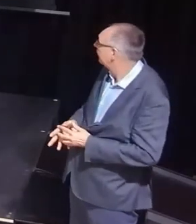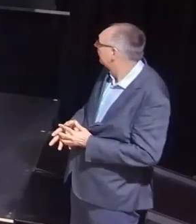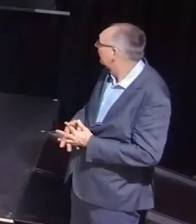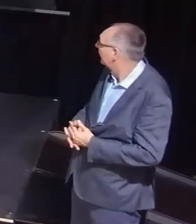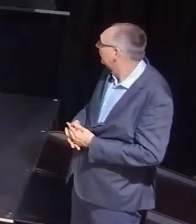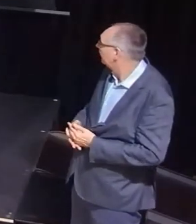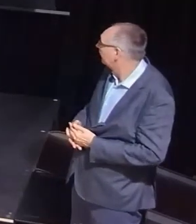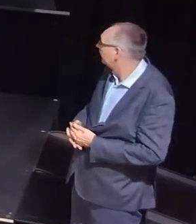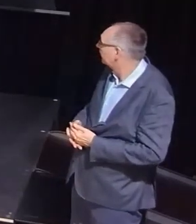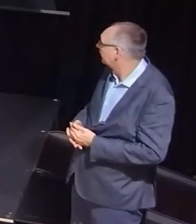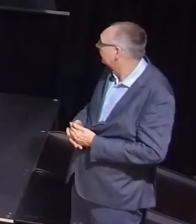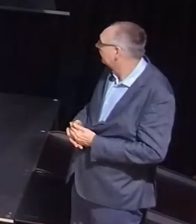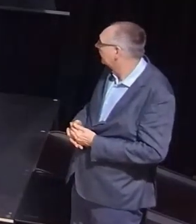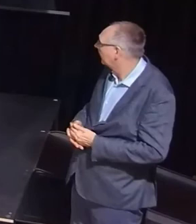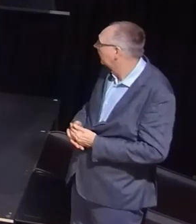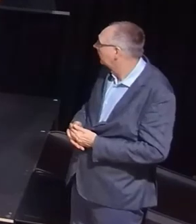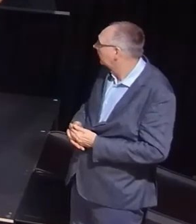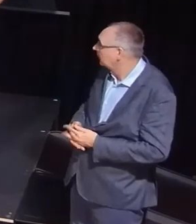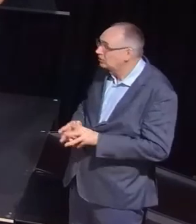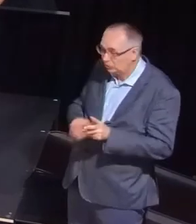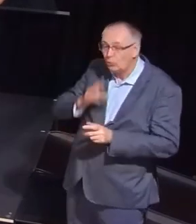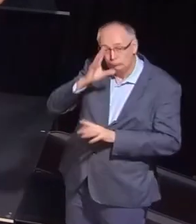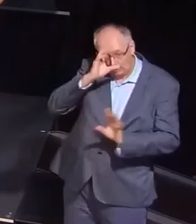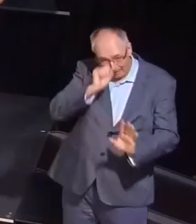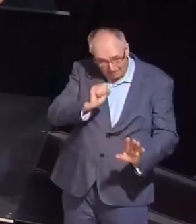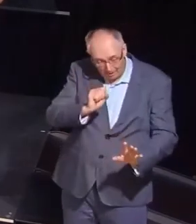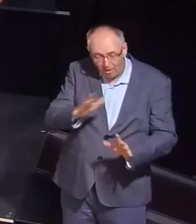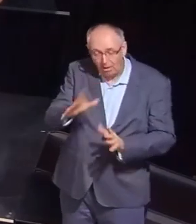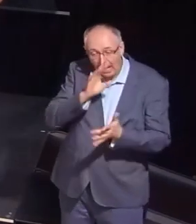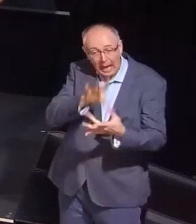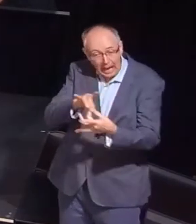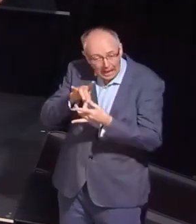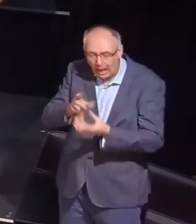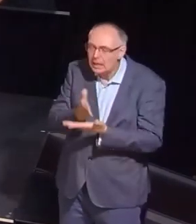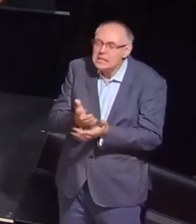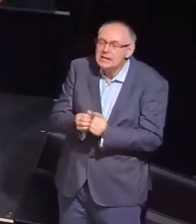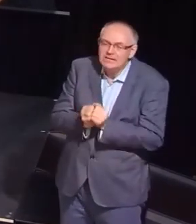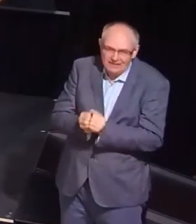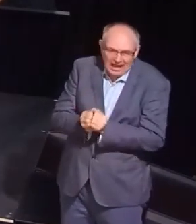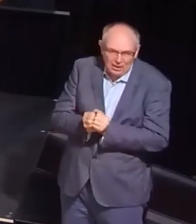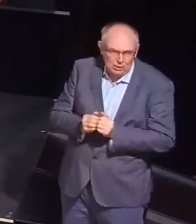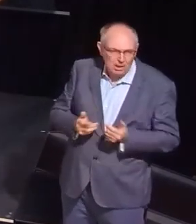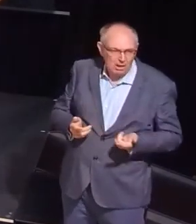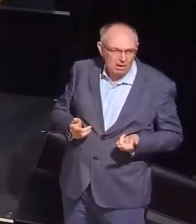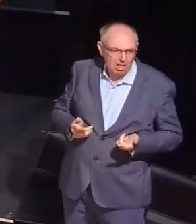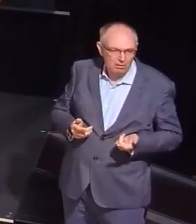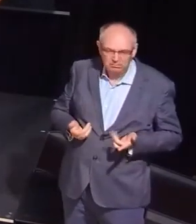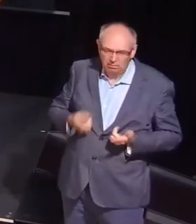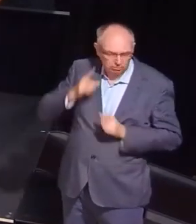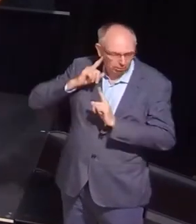So, a quick reminder. Allies are precious. OK? Don't squander them, don't neglect them.